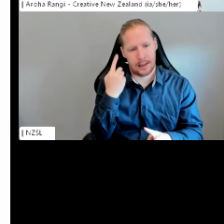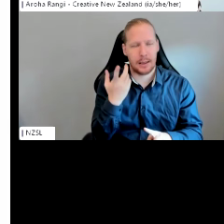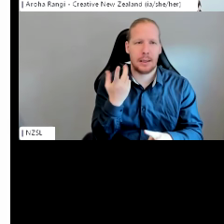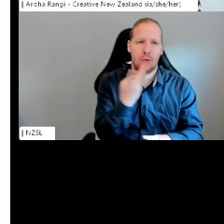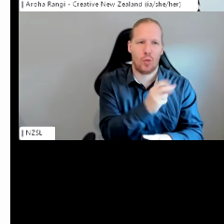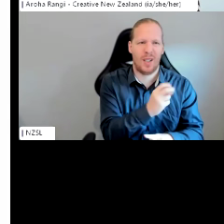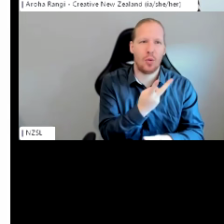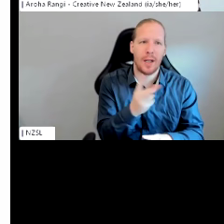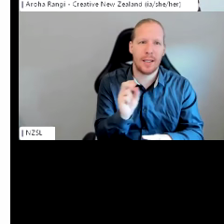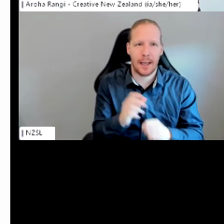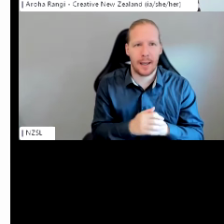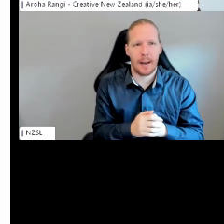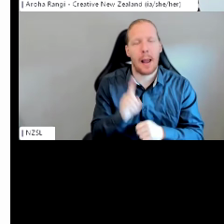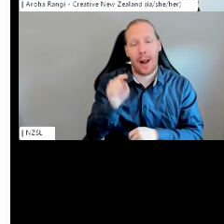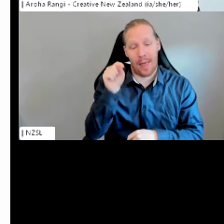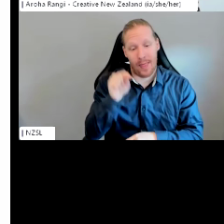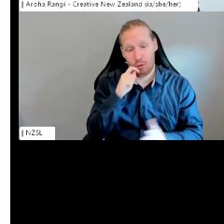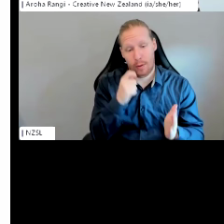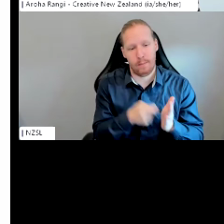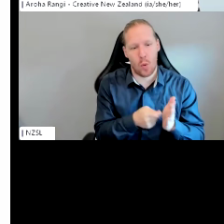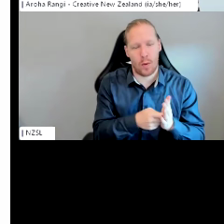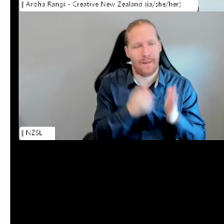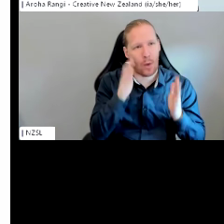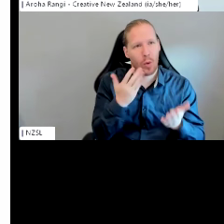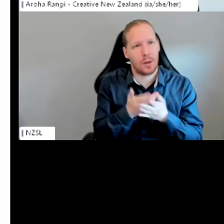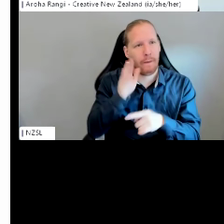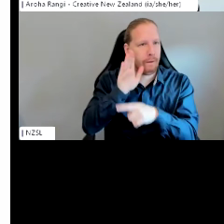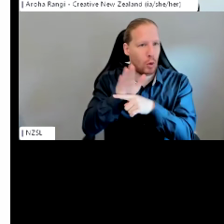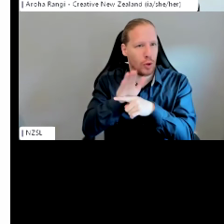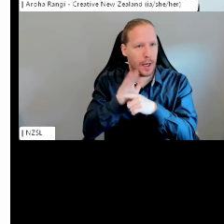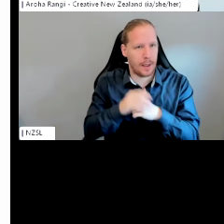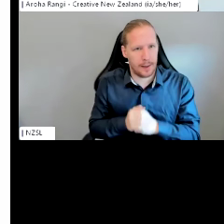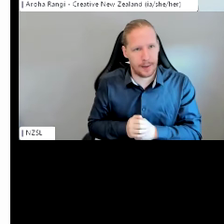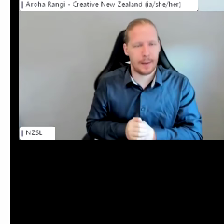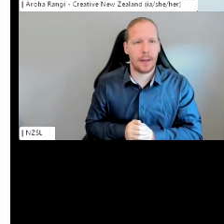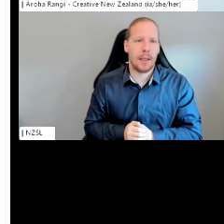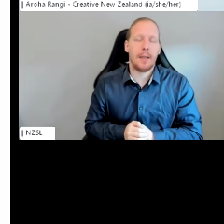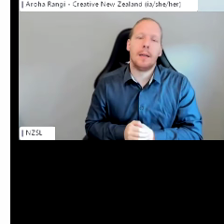is very much a forward-facing study. It's really looking at where we are now and what we might do